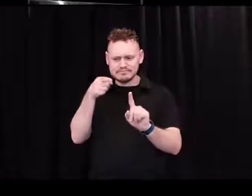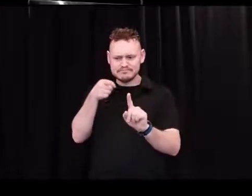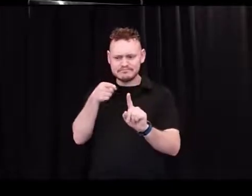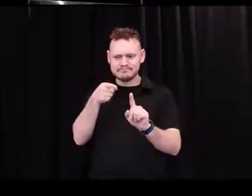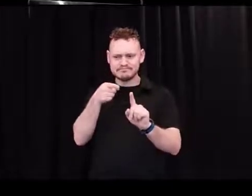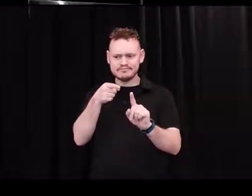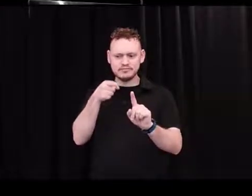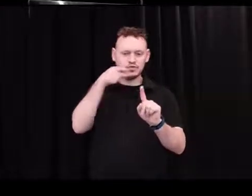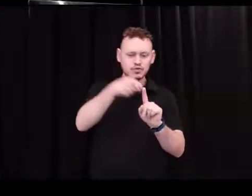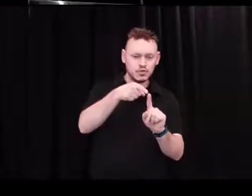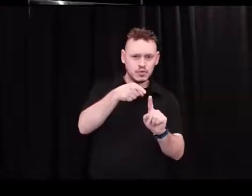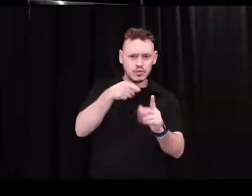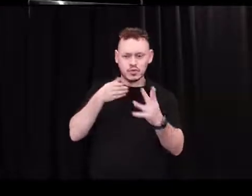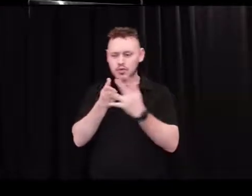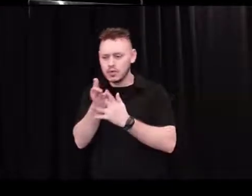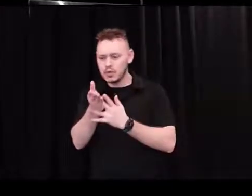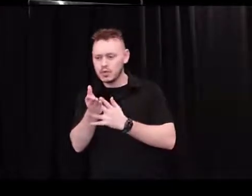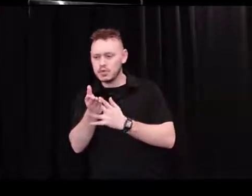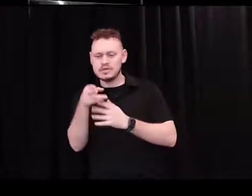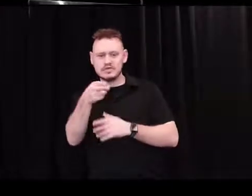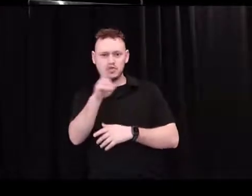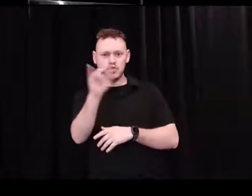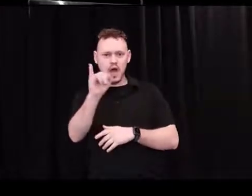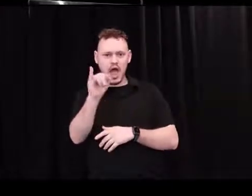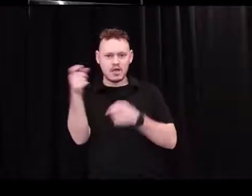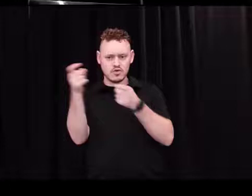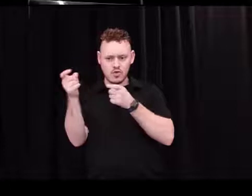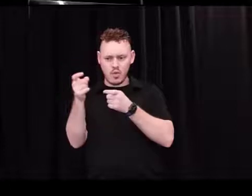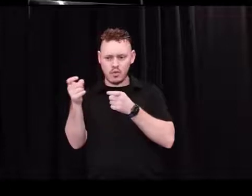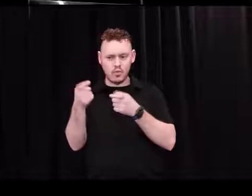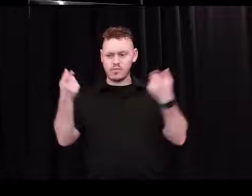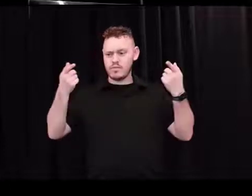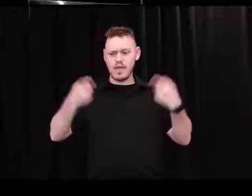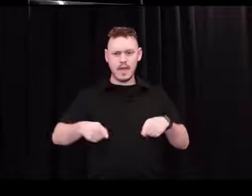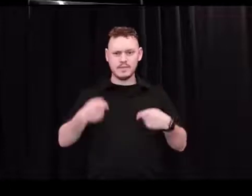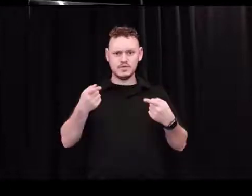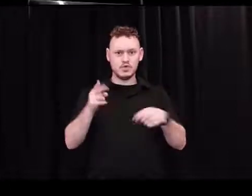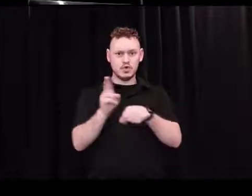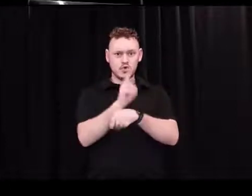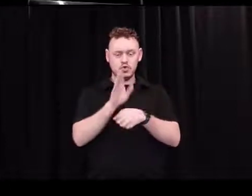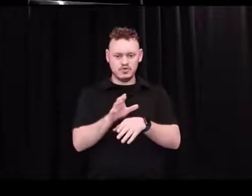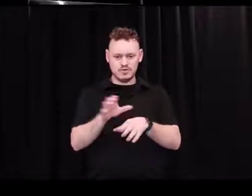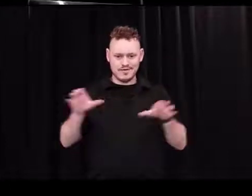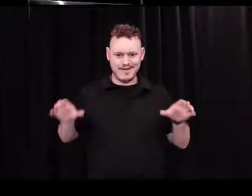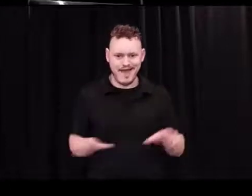this UI control? And what happens when the user acts upon the control? That's what you